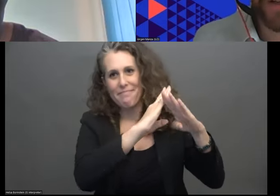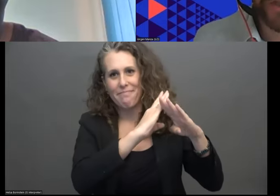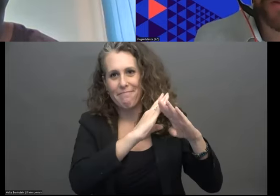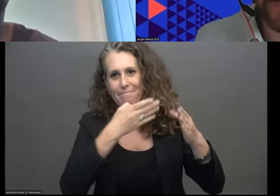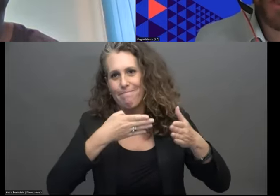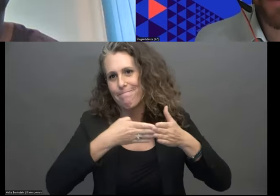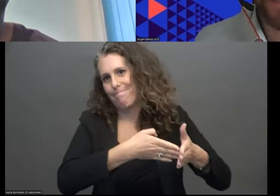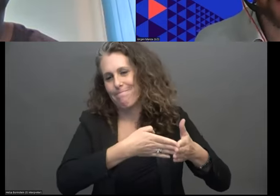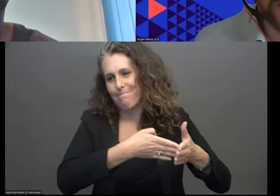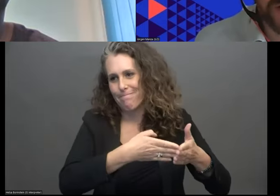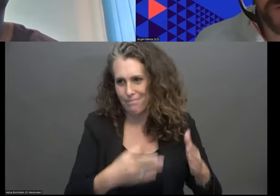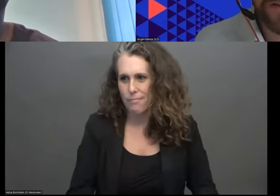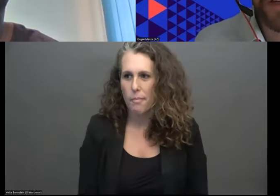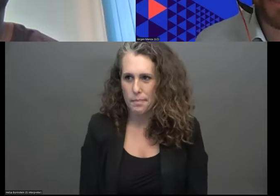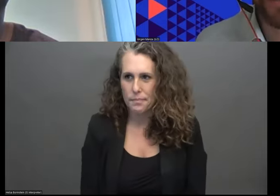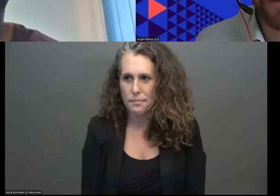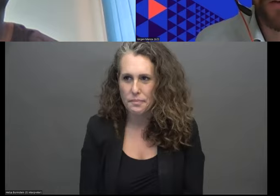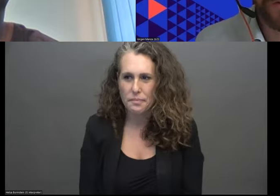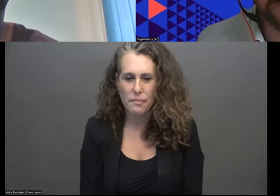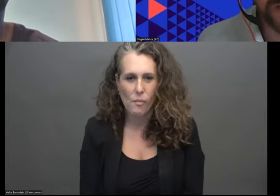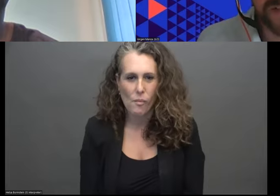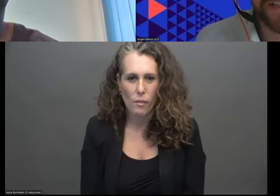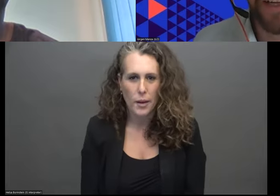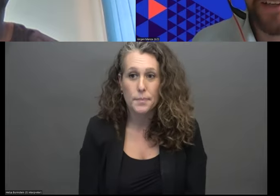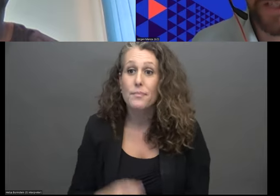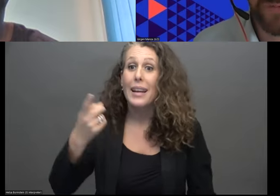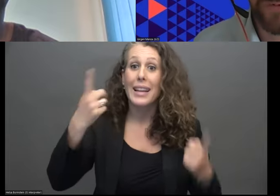last session, which is a multi stakeholder discussion so basically in that session we